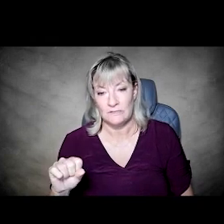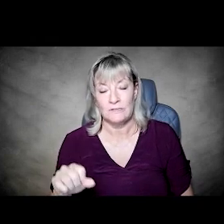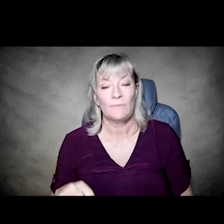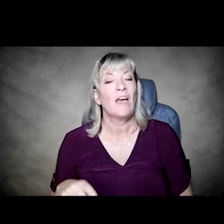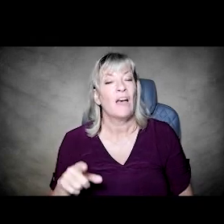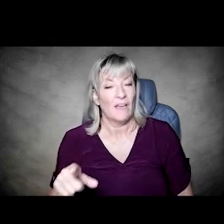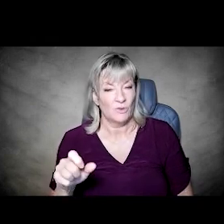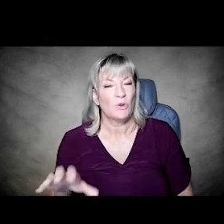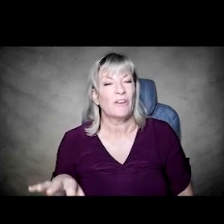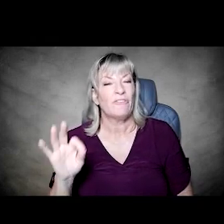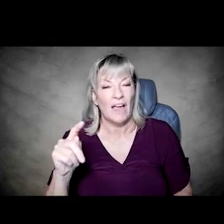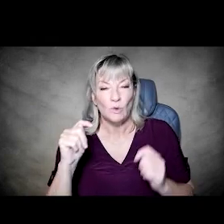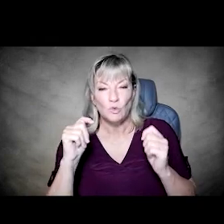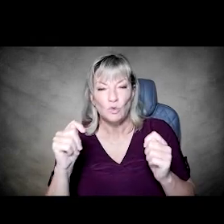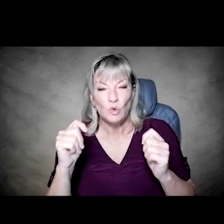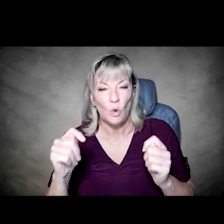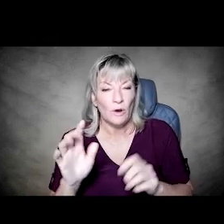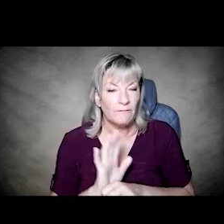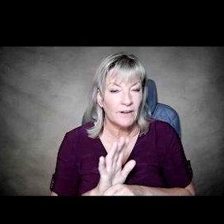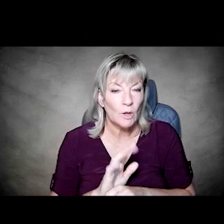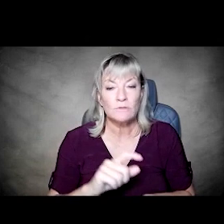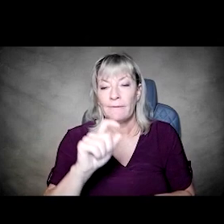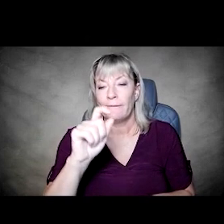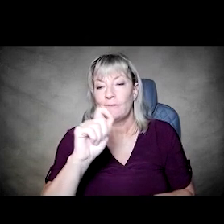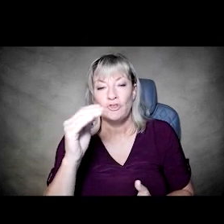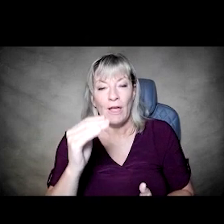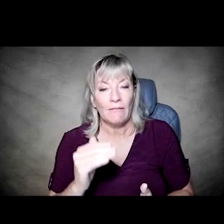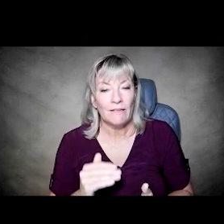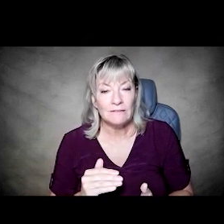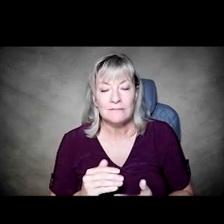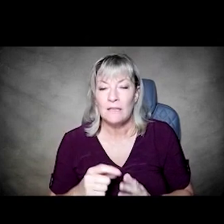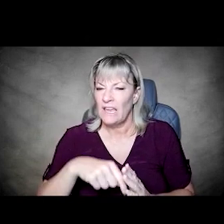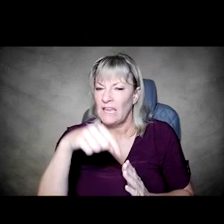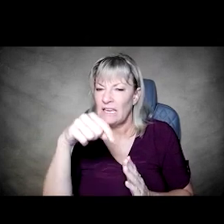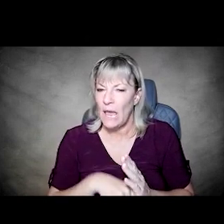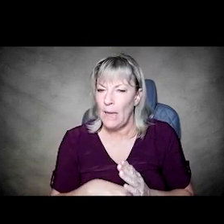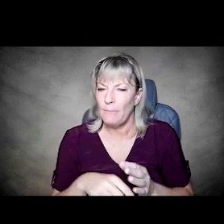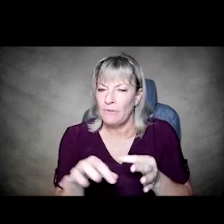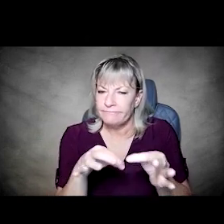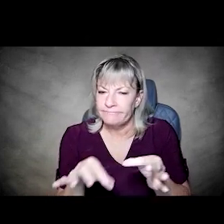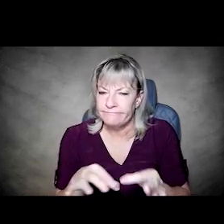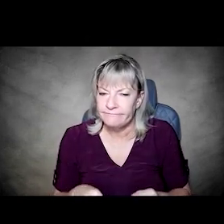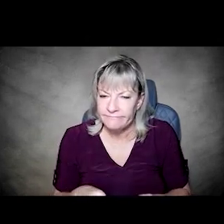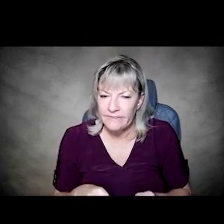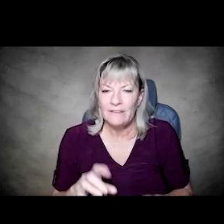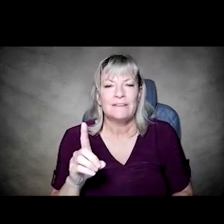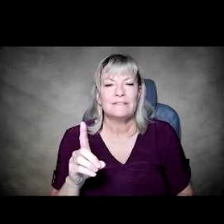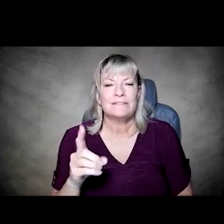find tutorial videos, checklists, and in-depth quick guides that walk you through digital